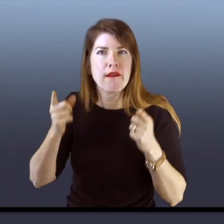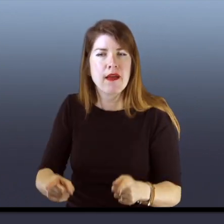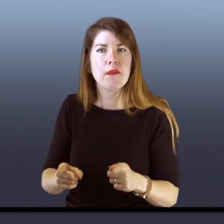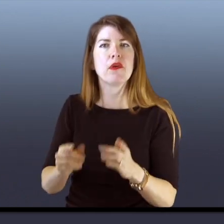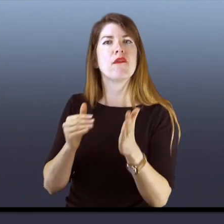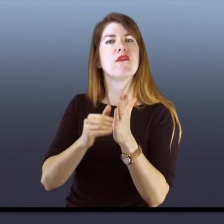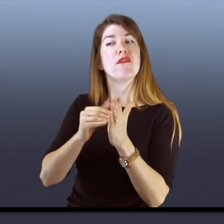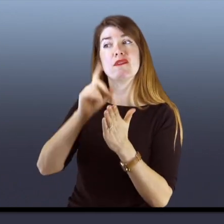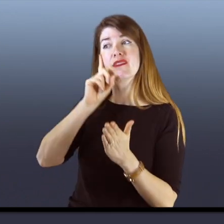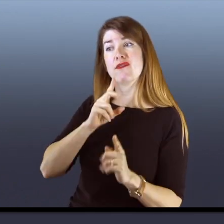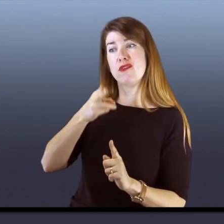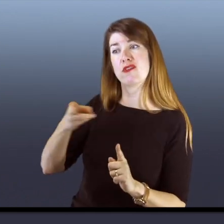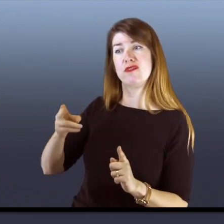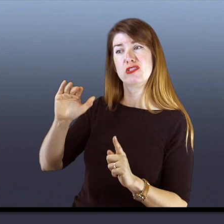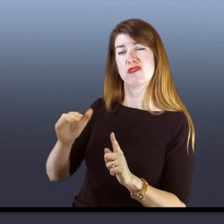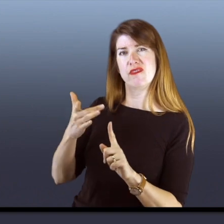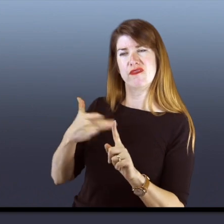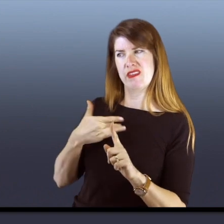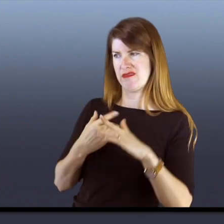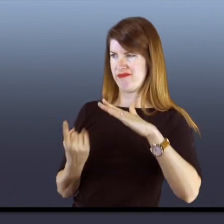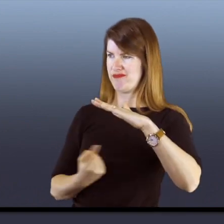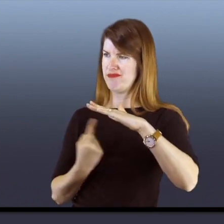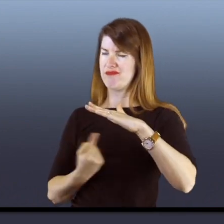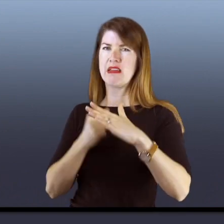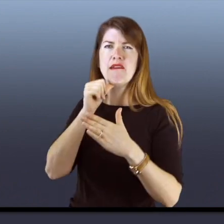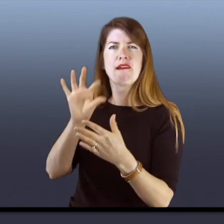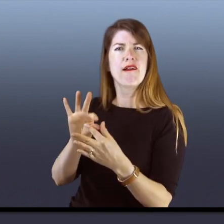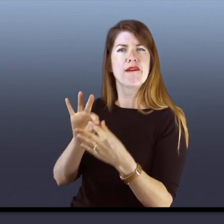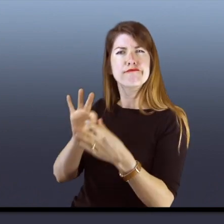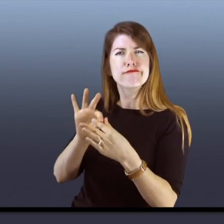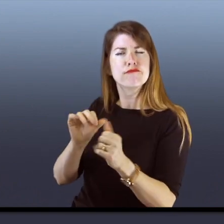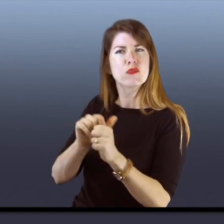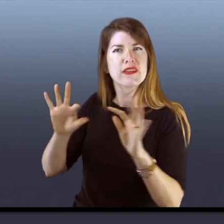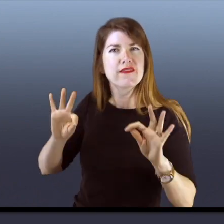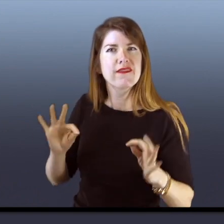of hearing child just feels isolated or disconnected to the family. And a lot of times the hearing parent,